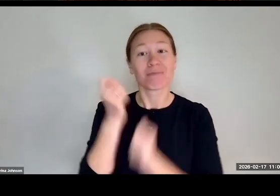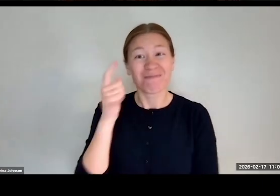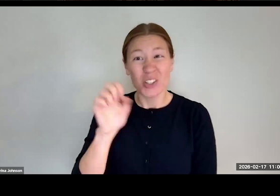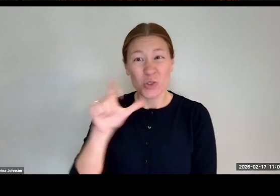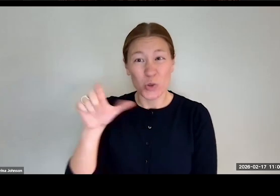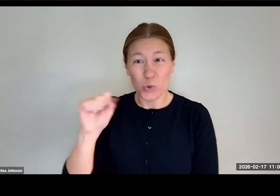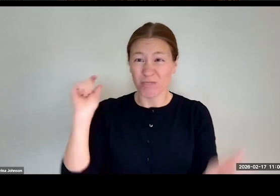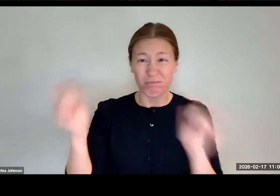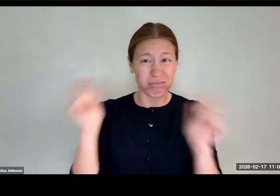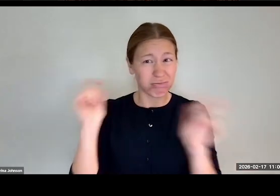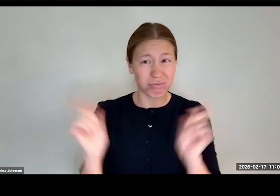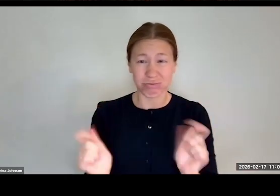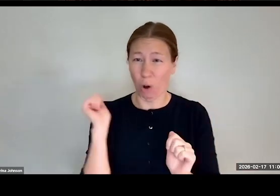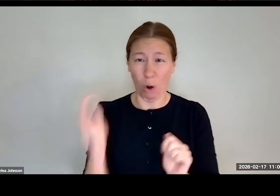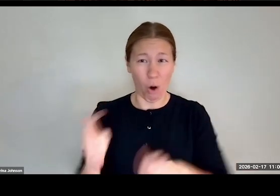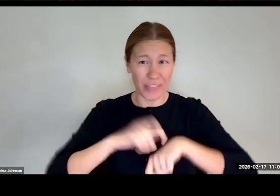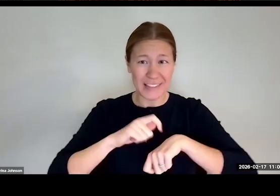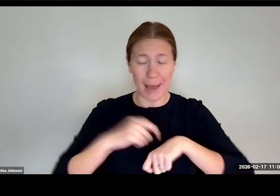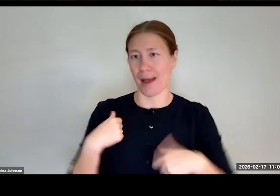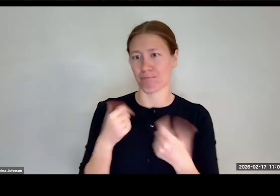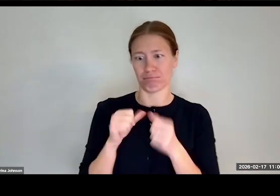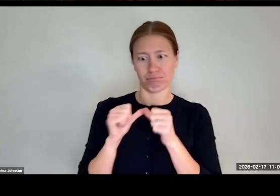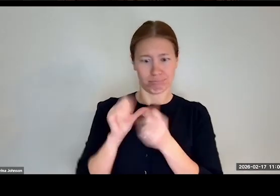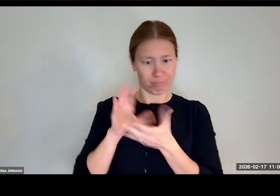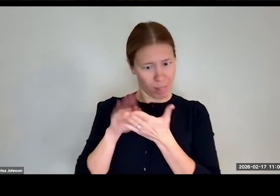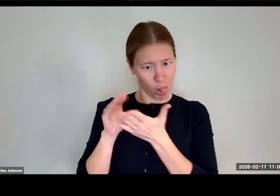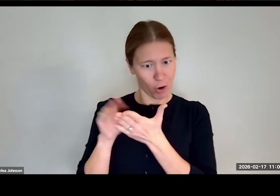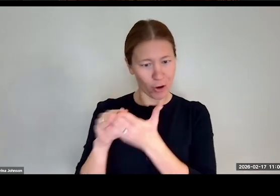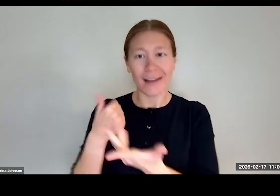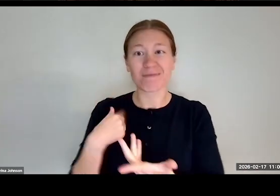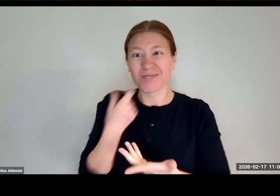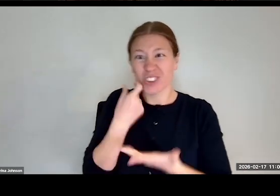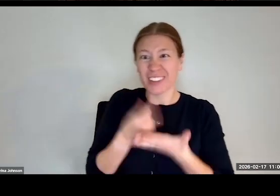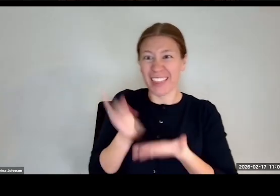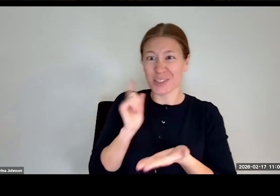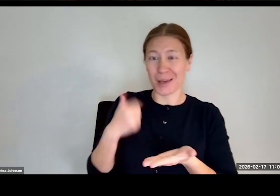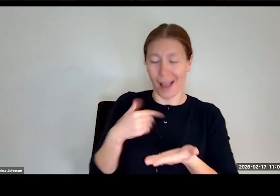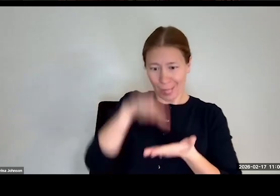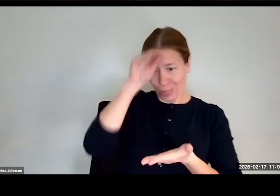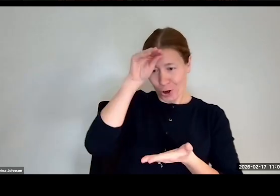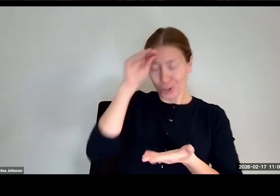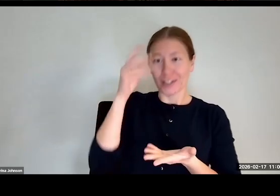So I am also a continuous learner and I learned new things. Last week I did a presentation on Microsoft Word